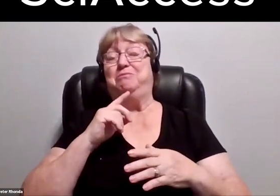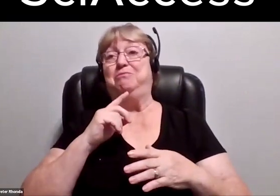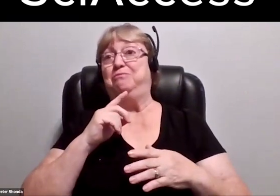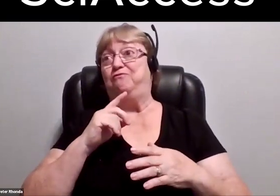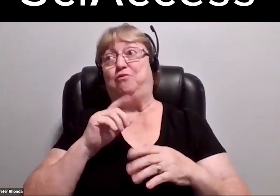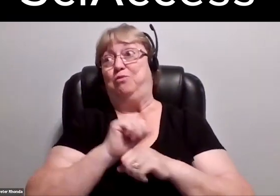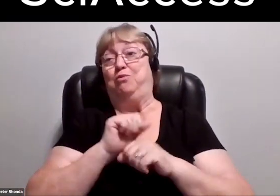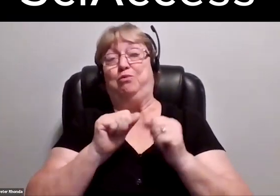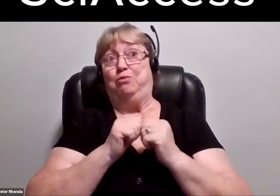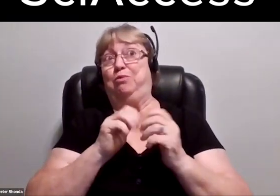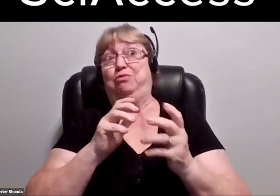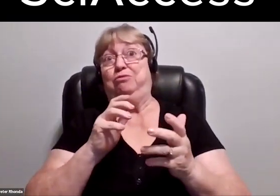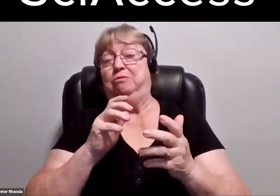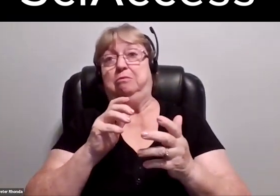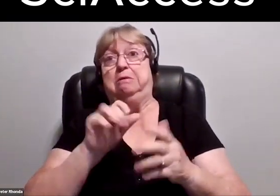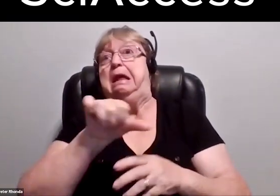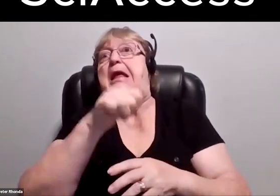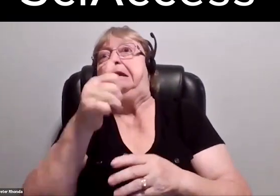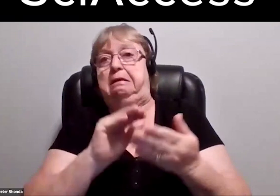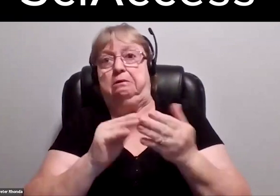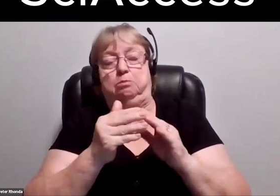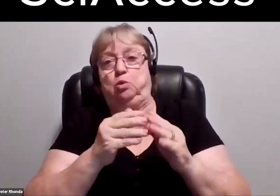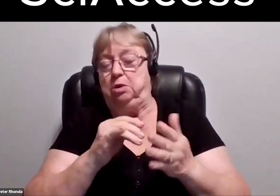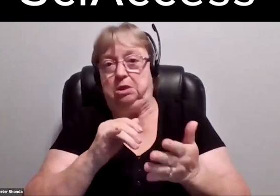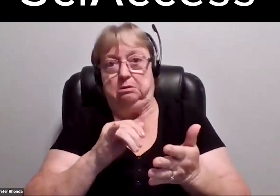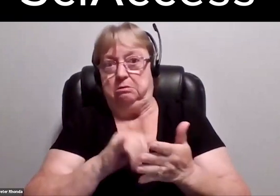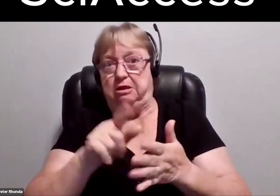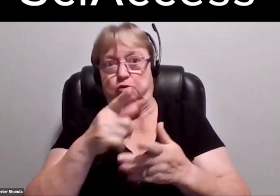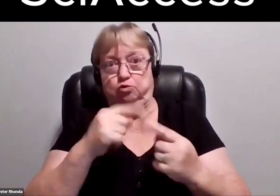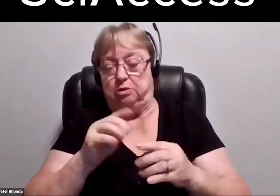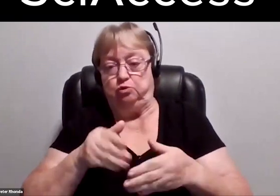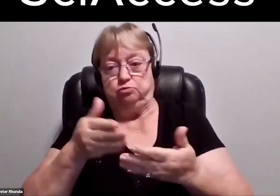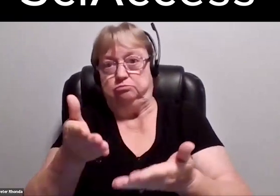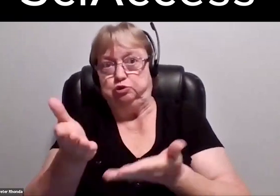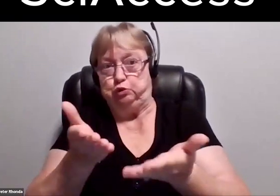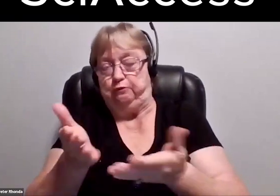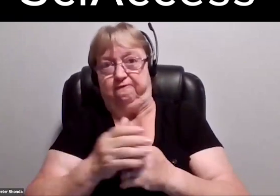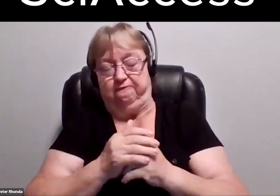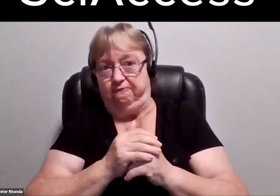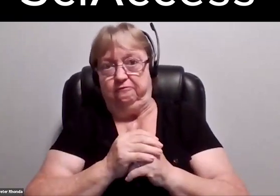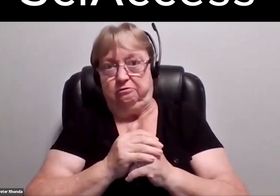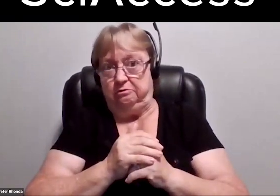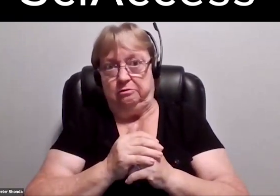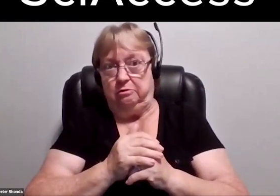with any community that you are trying to serve or trying to get interested in STEM